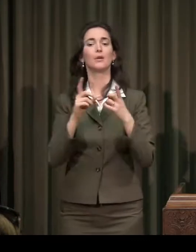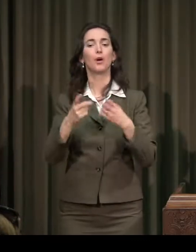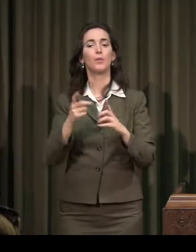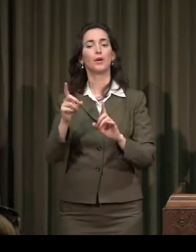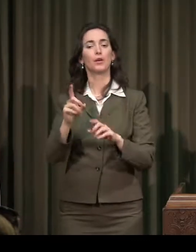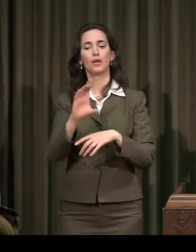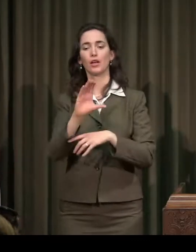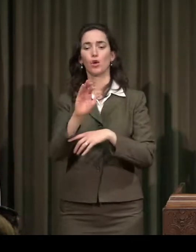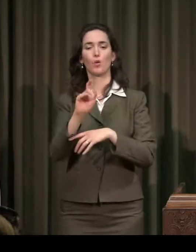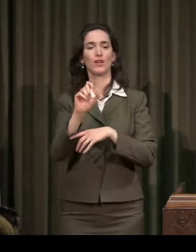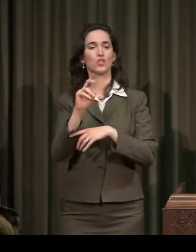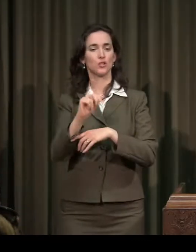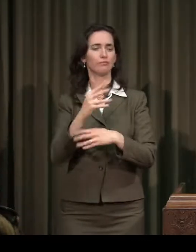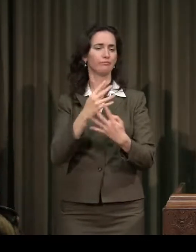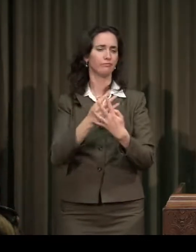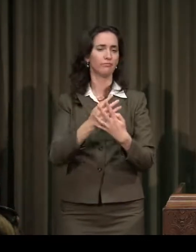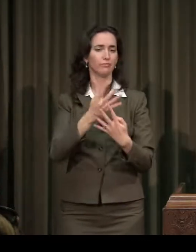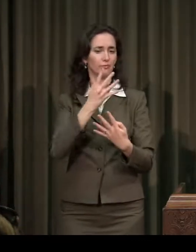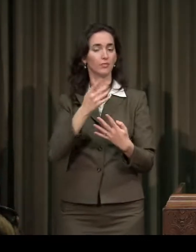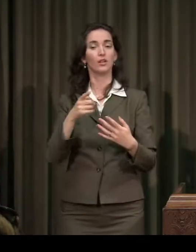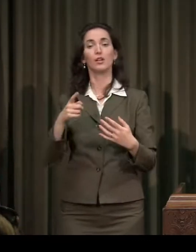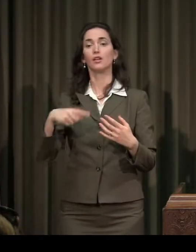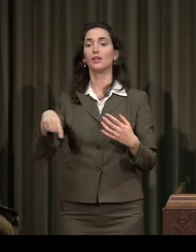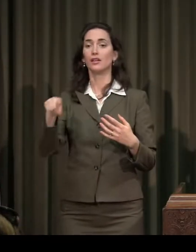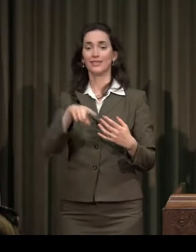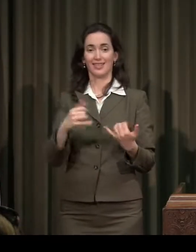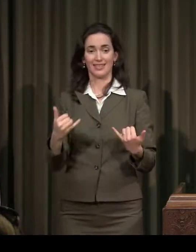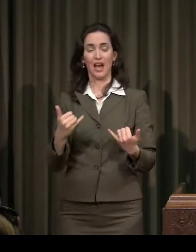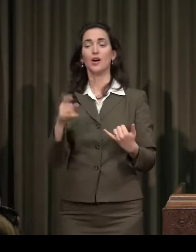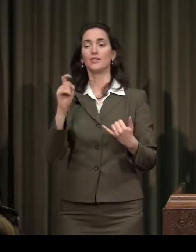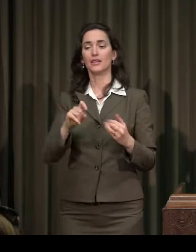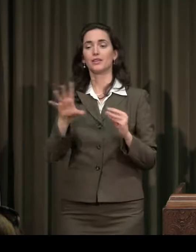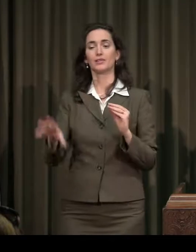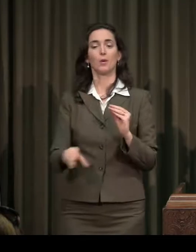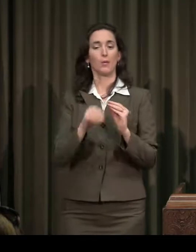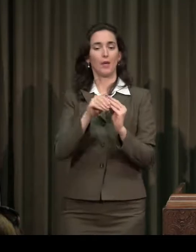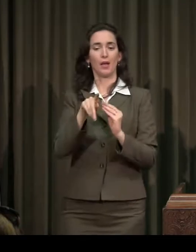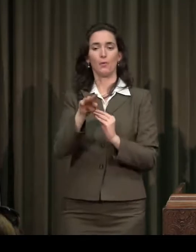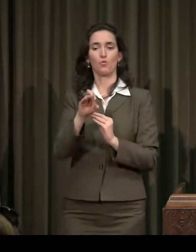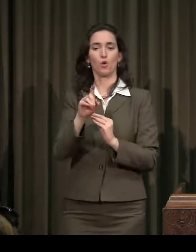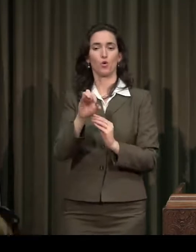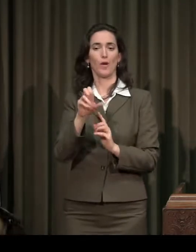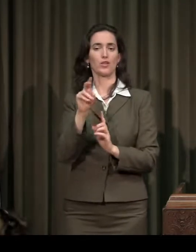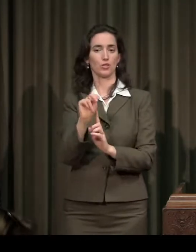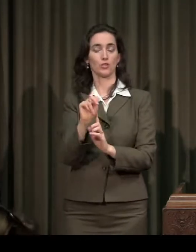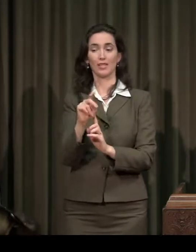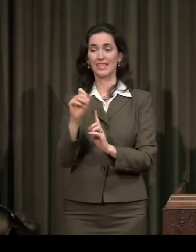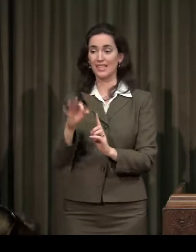in a position today where they actually need a supplemental appropriation and the idea that we would cut them is